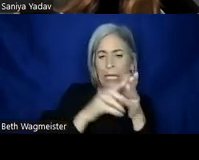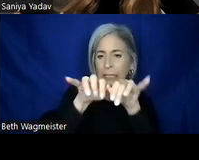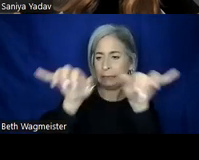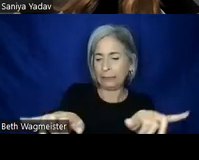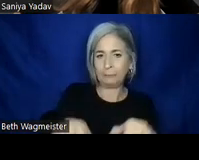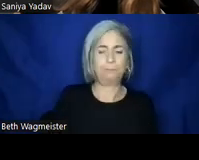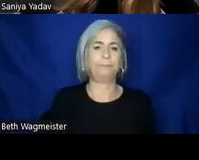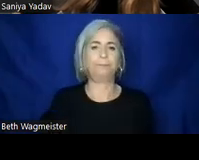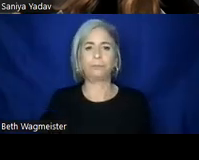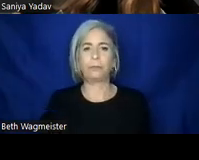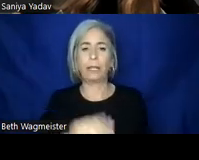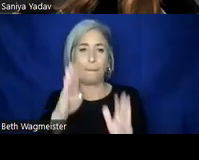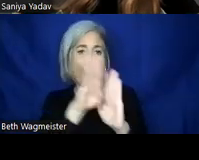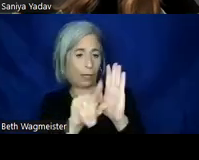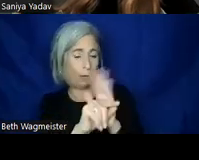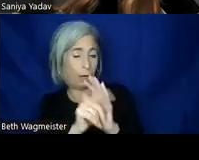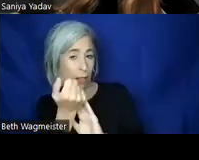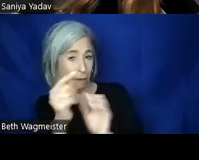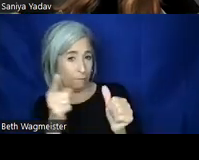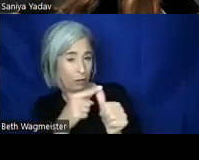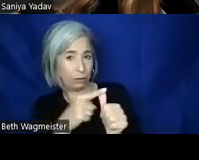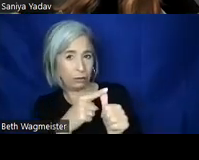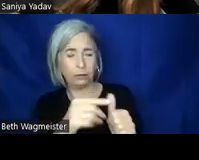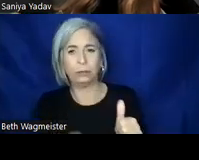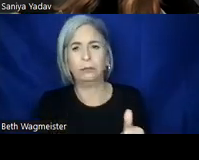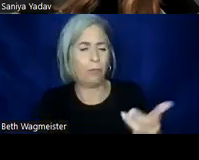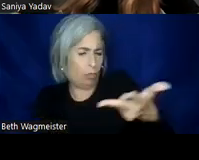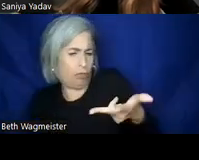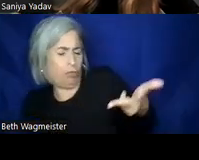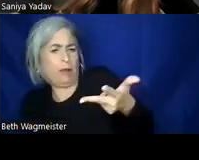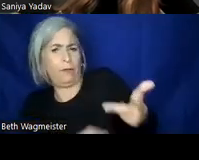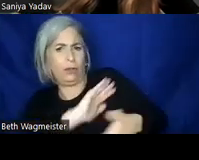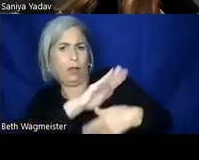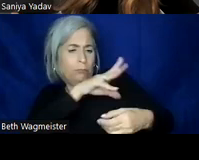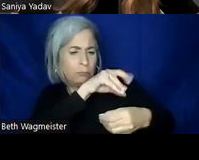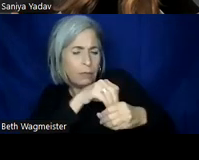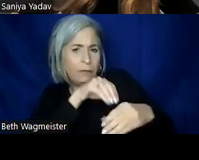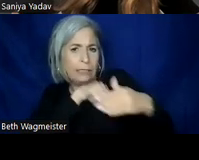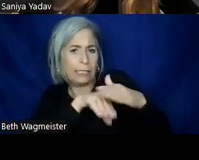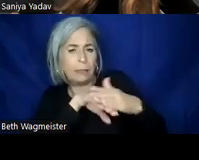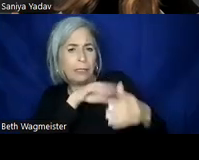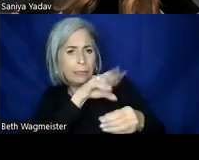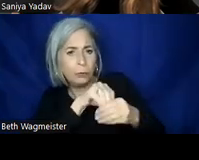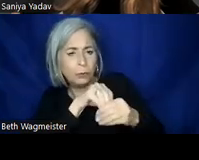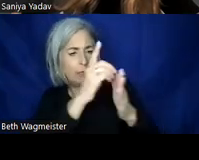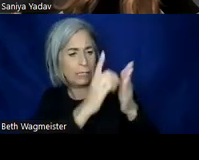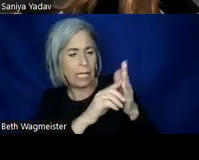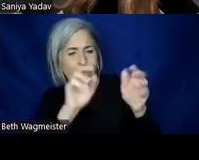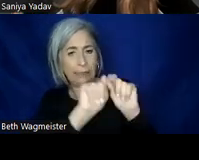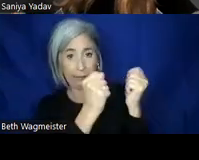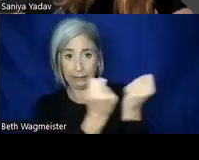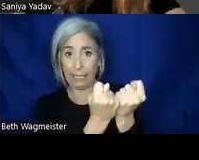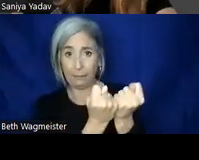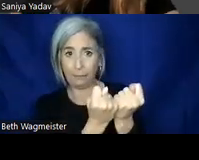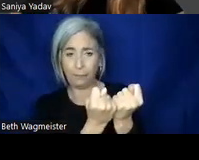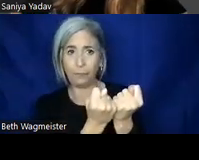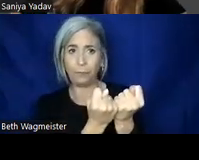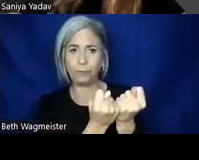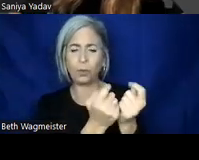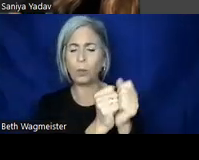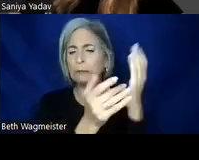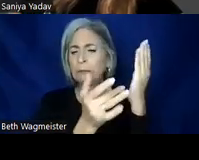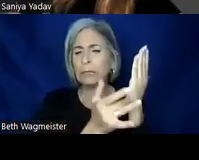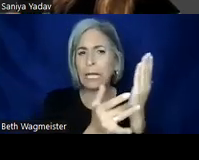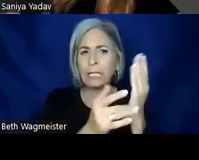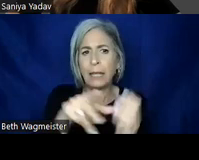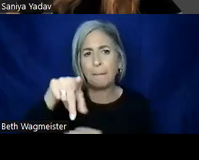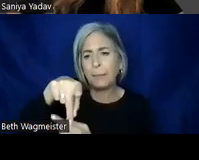First a little bit about us. We're all part of the accessibility inclusive design team at PwC. I'm